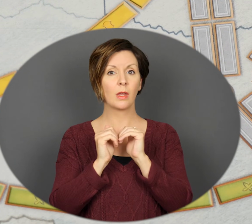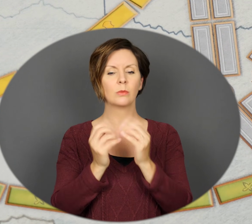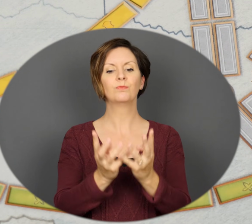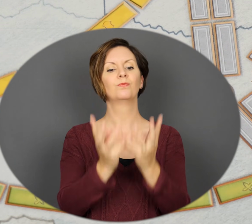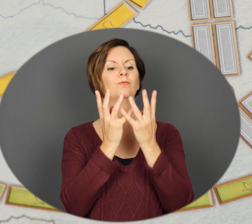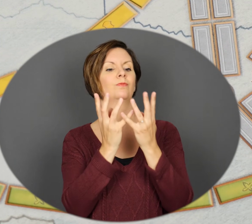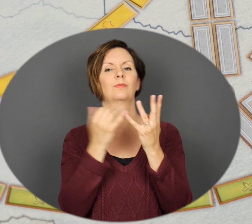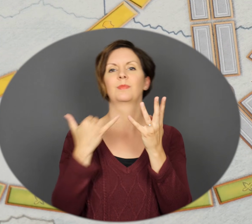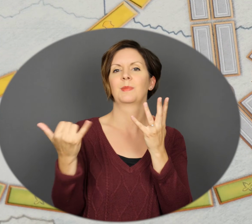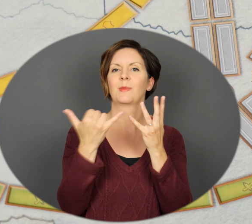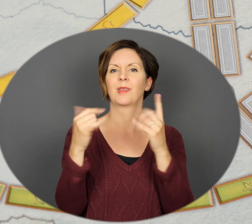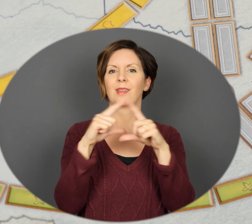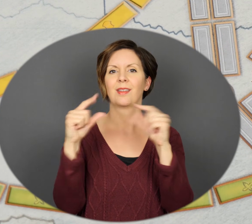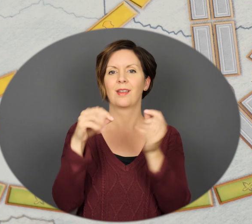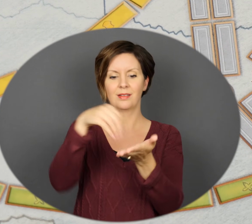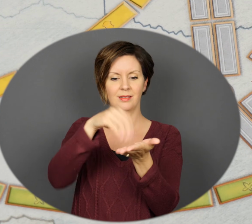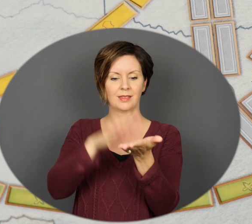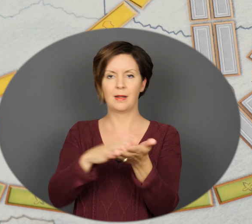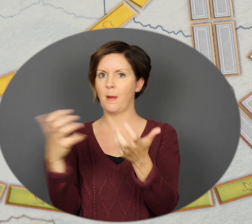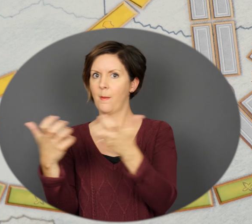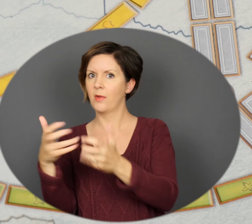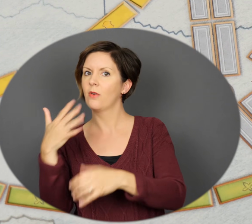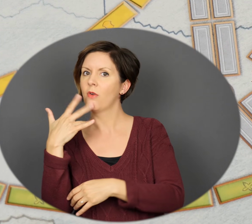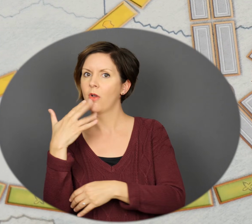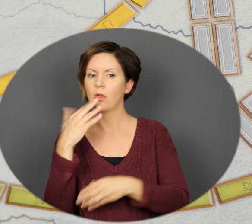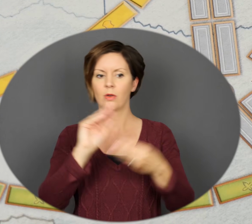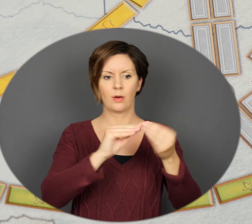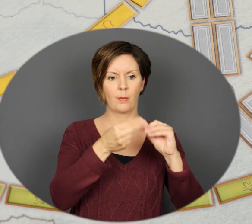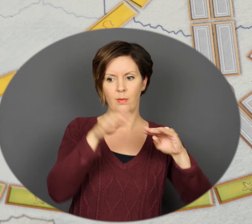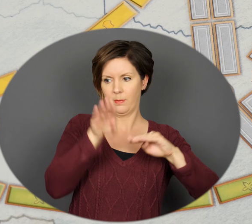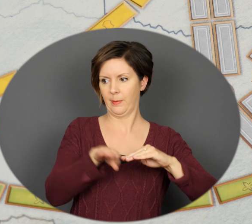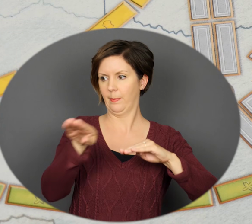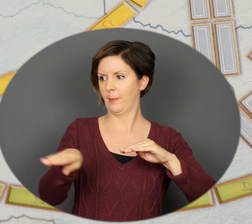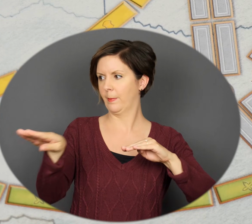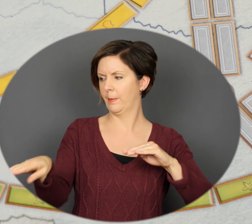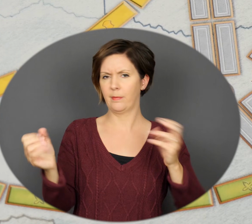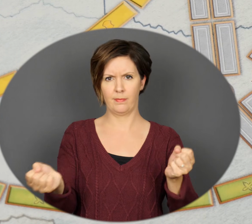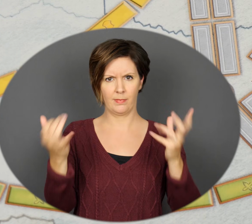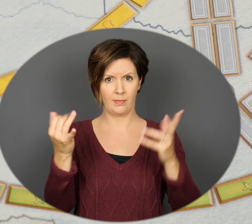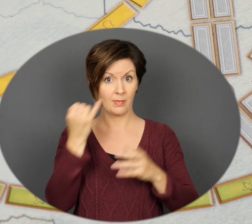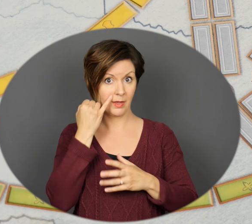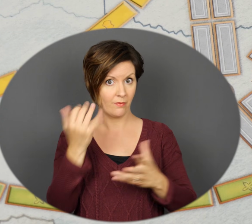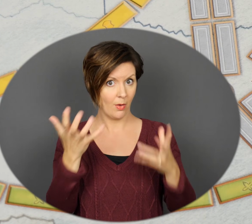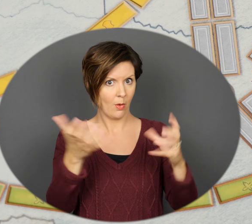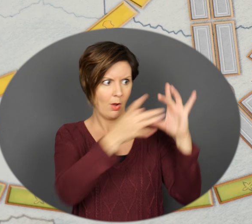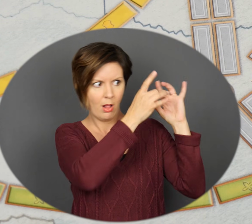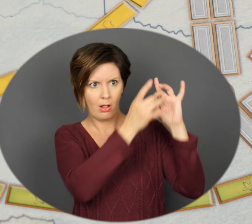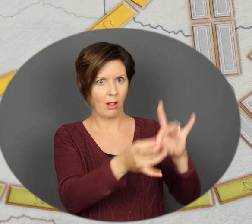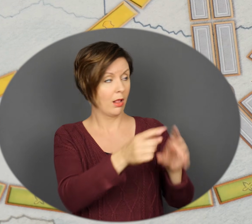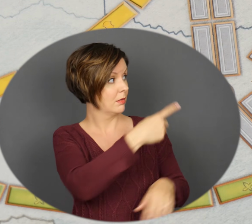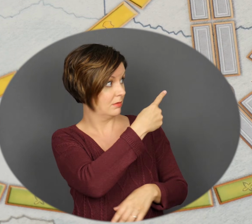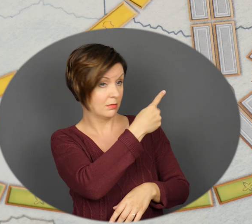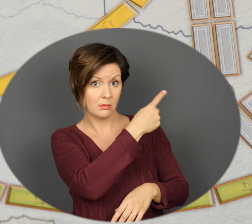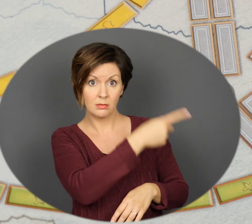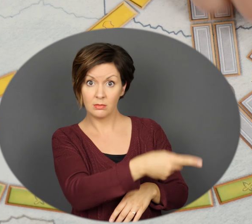that match the color and number of spaces between two cities. For example, if I wanted to claim the route from Little Rock to New Orleans,